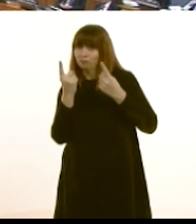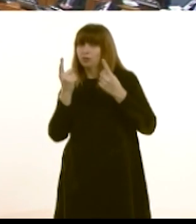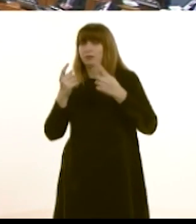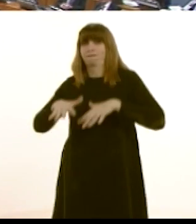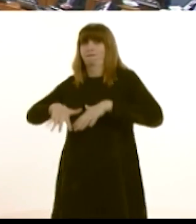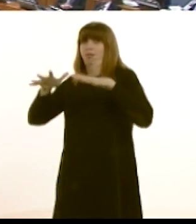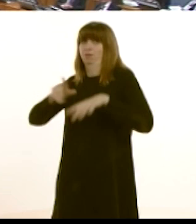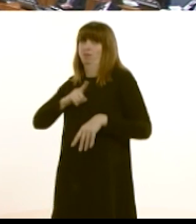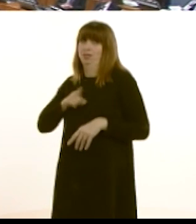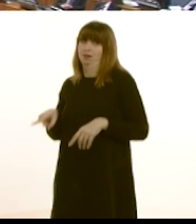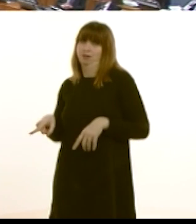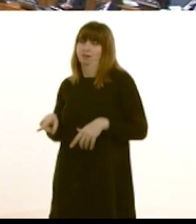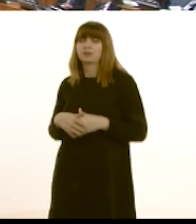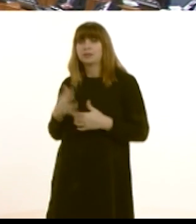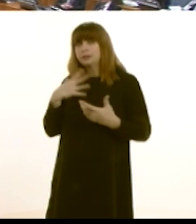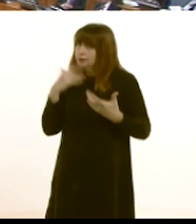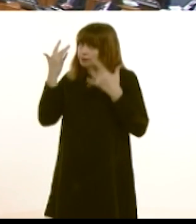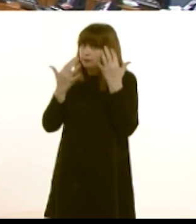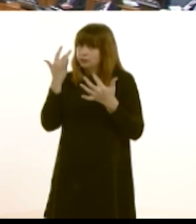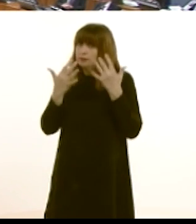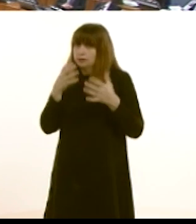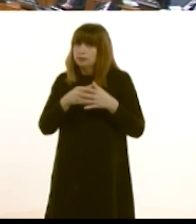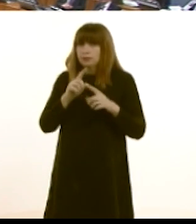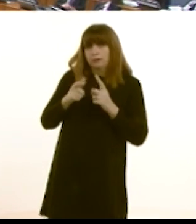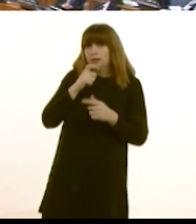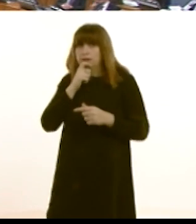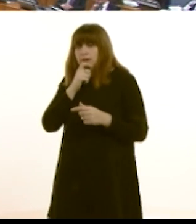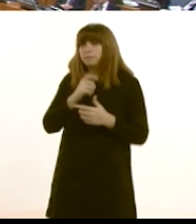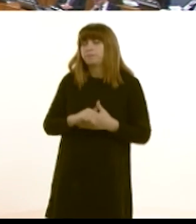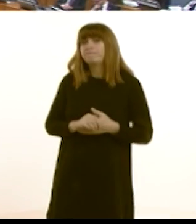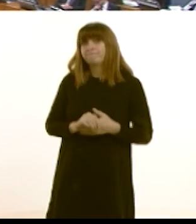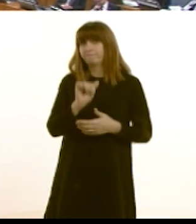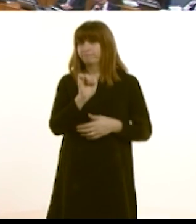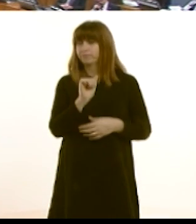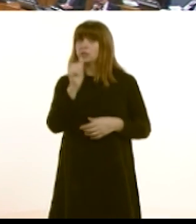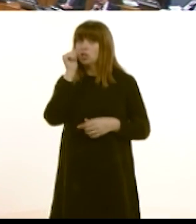Aled Roberts: First Minister, you refer to the fact that we need to look at the A55.